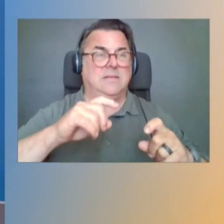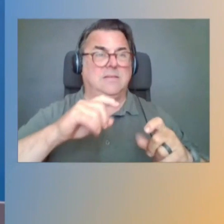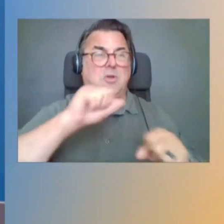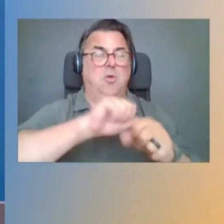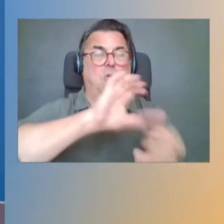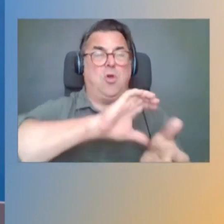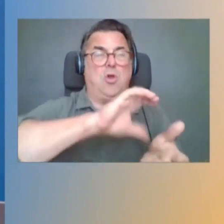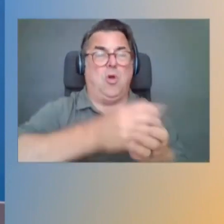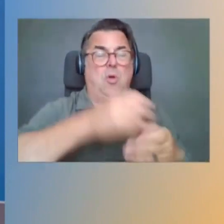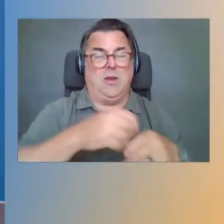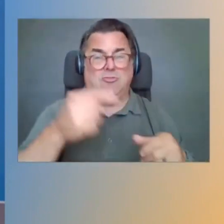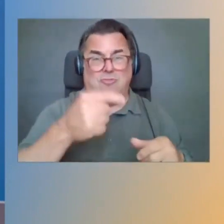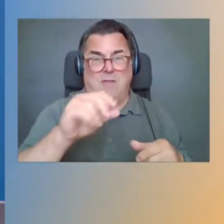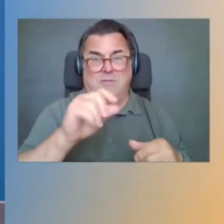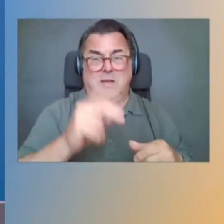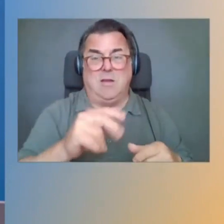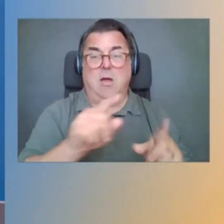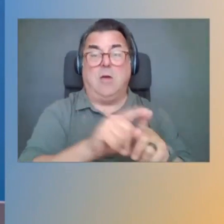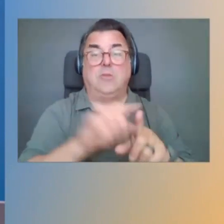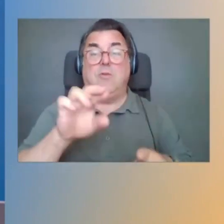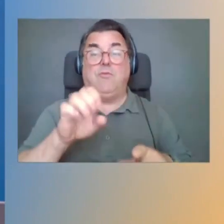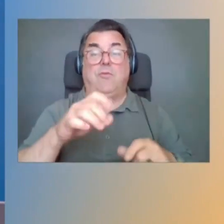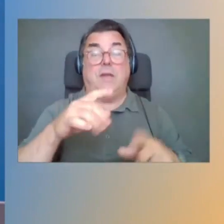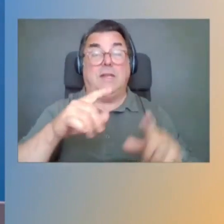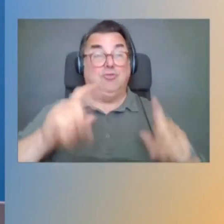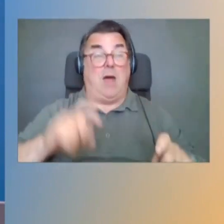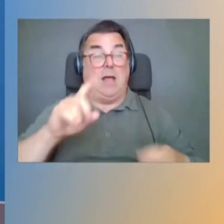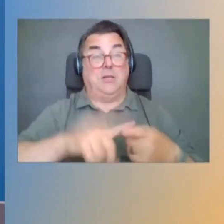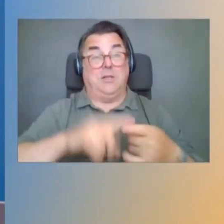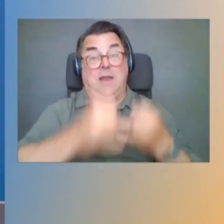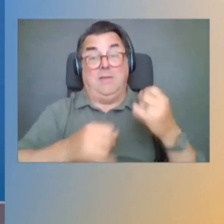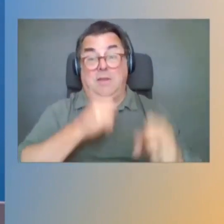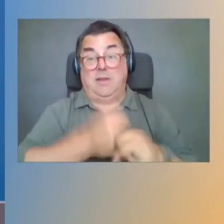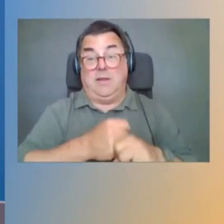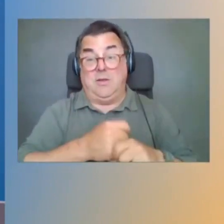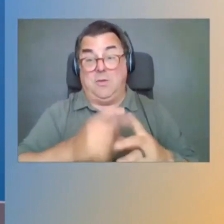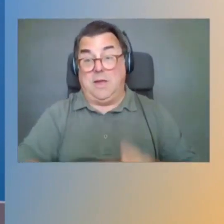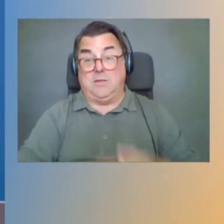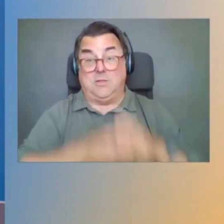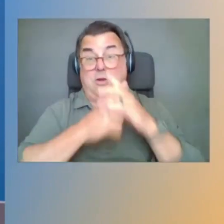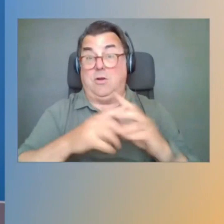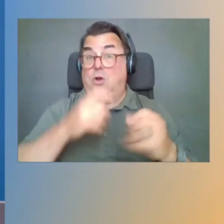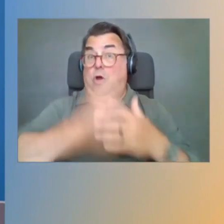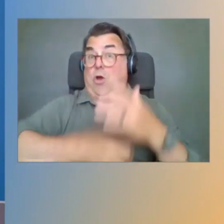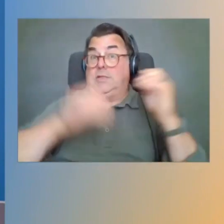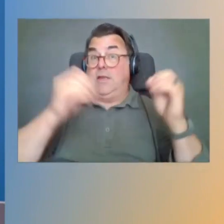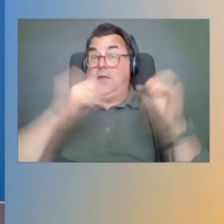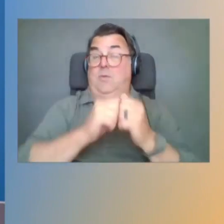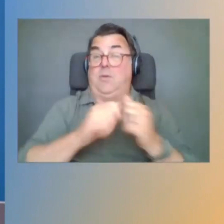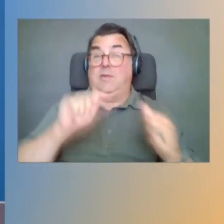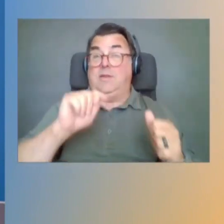We also have a free trial available through the end of the year, so you can actually get started at no cost with our T4g instances.